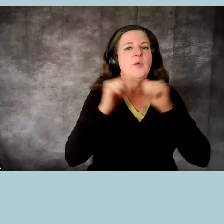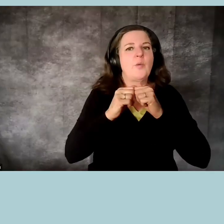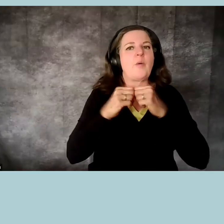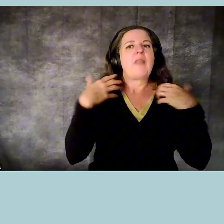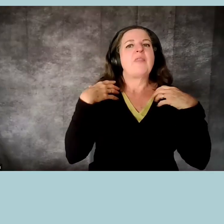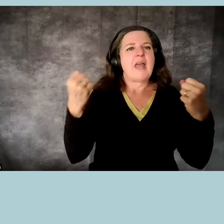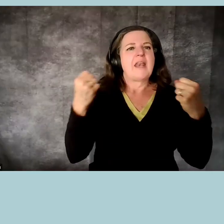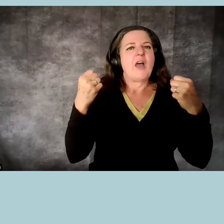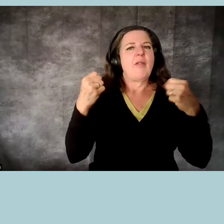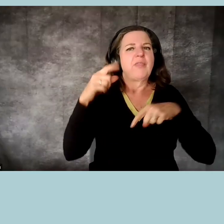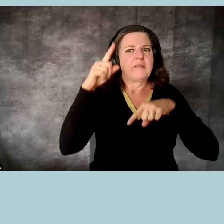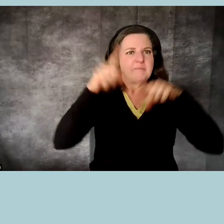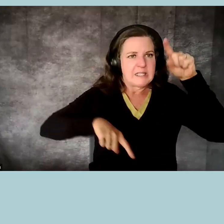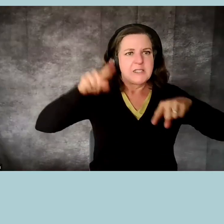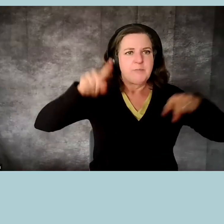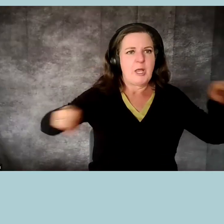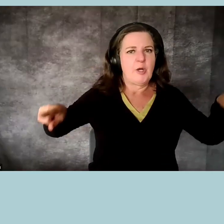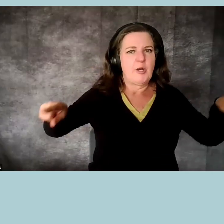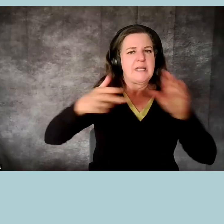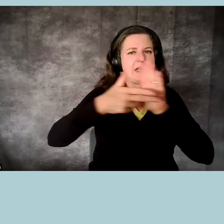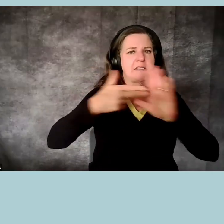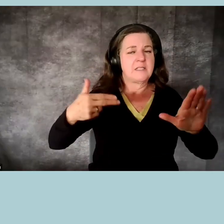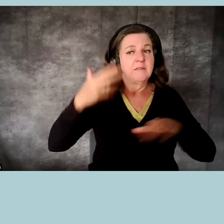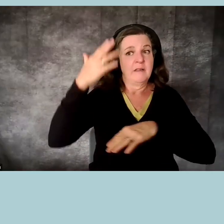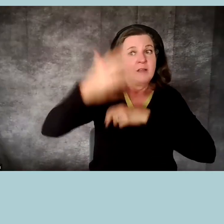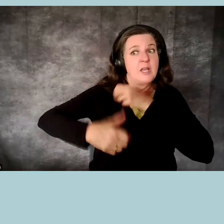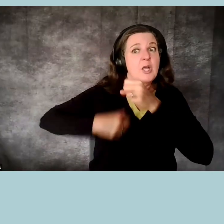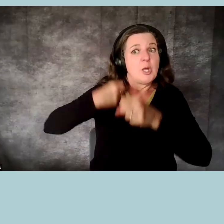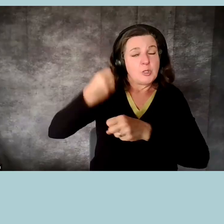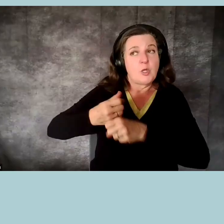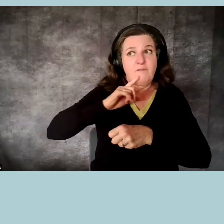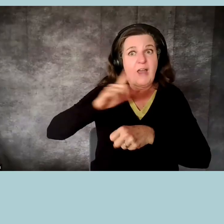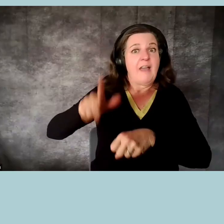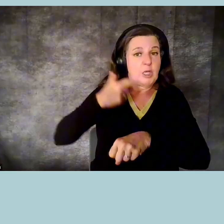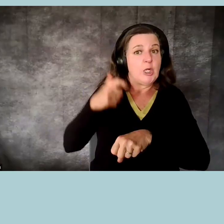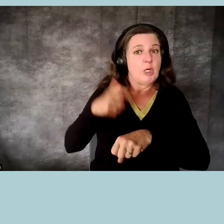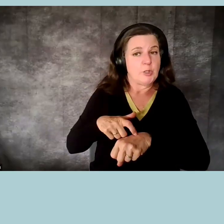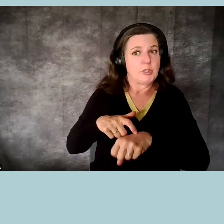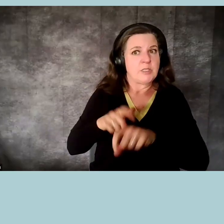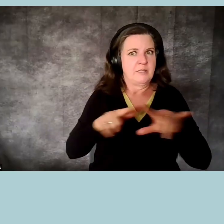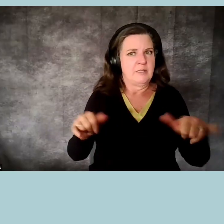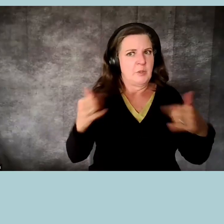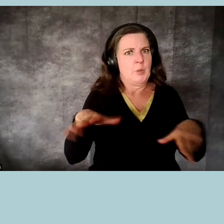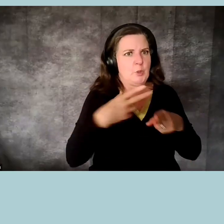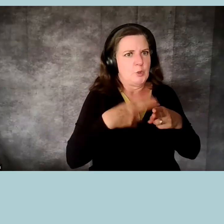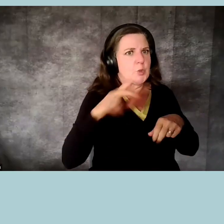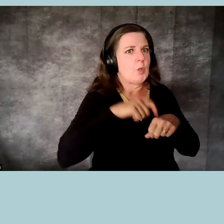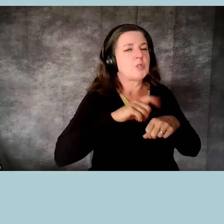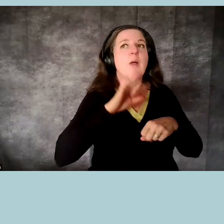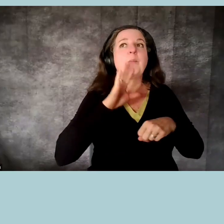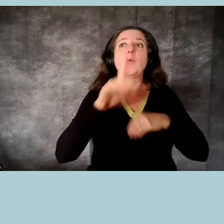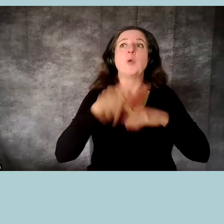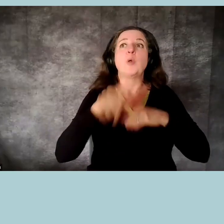So five years is a long time, but it's also a short time when you're talking about long term change. And NIH is a big agency